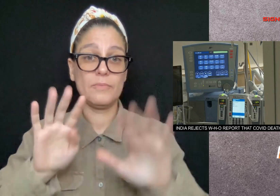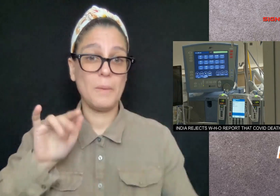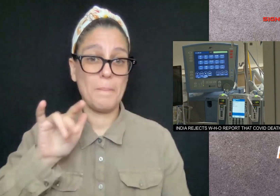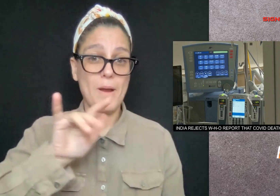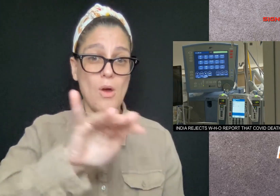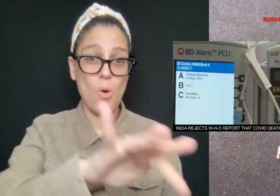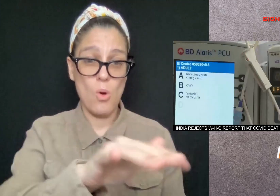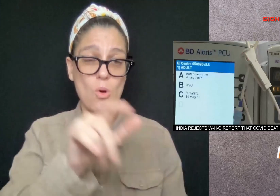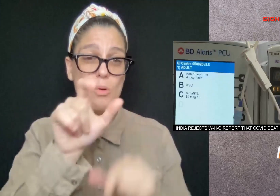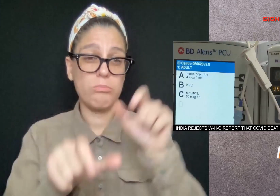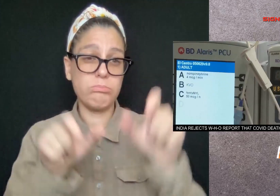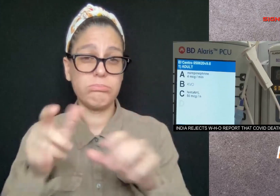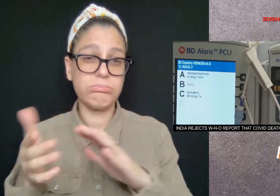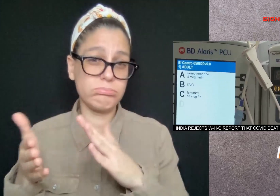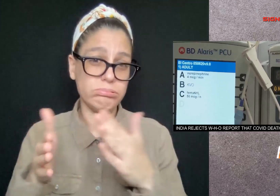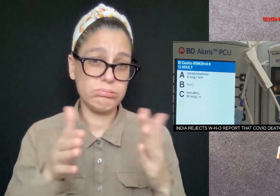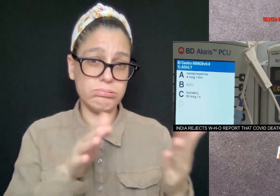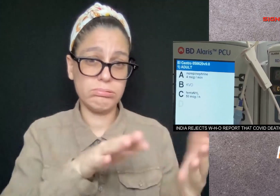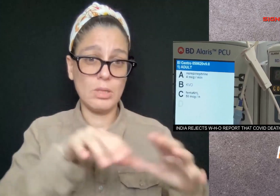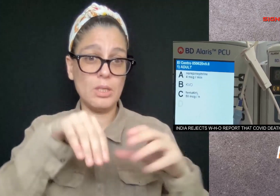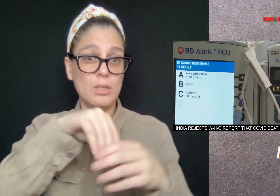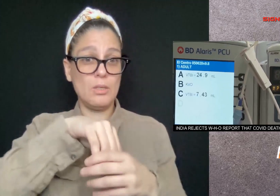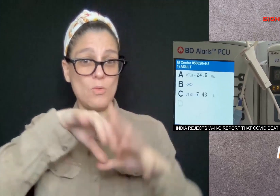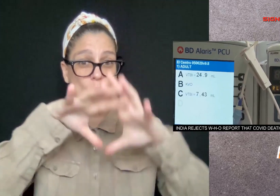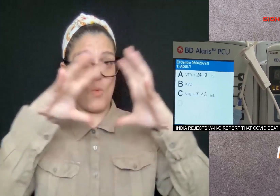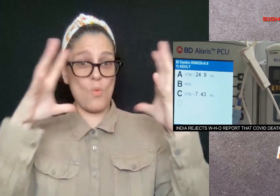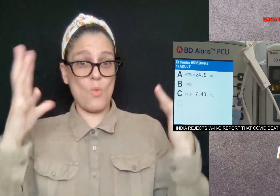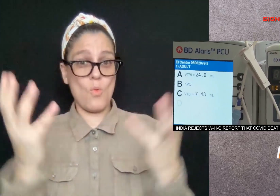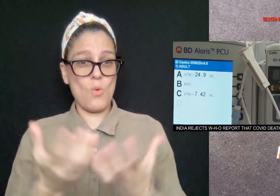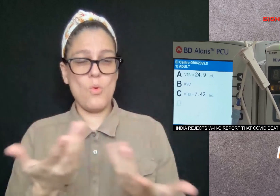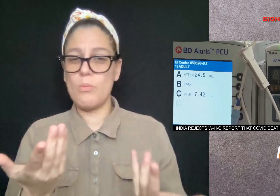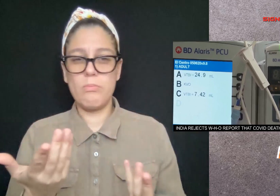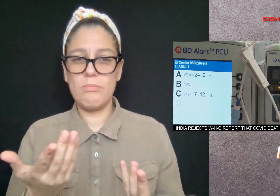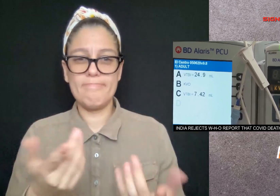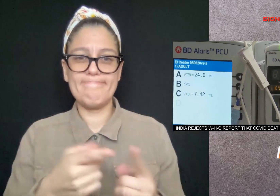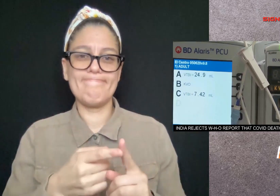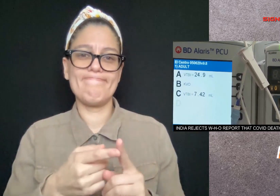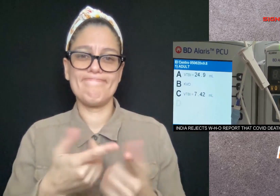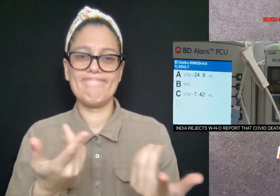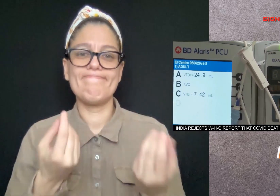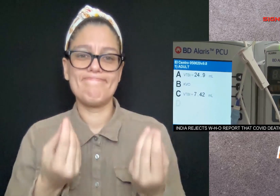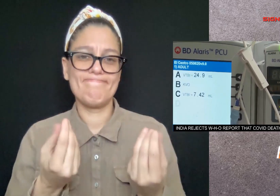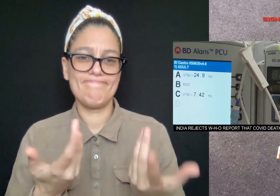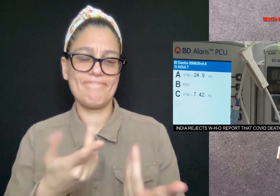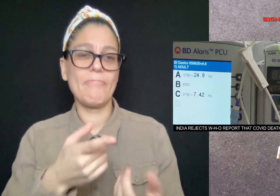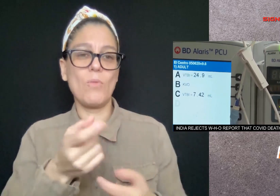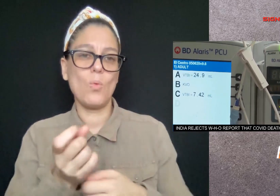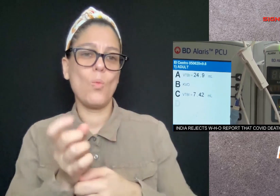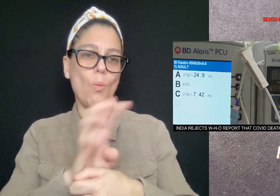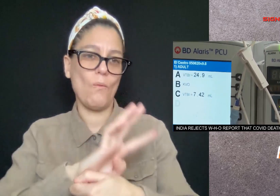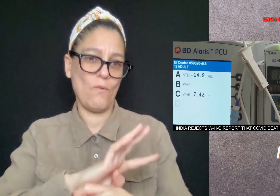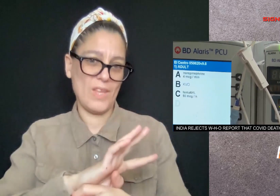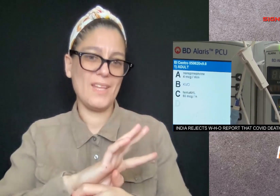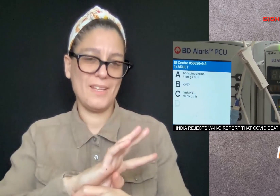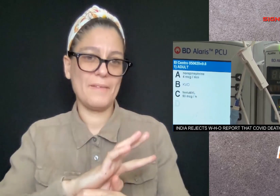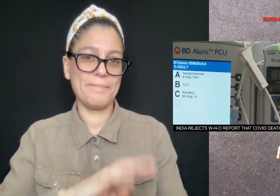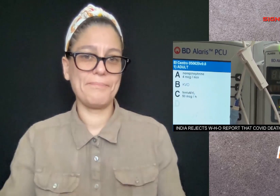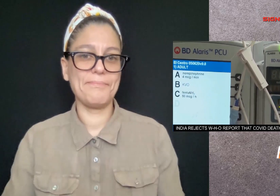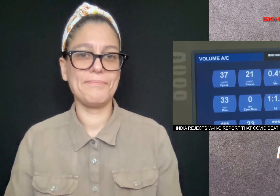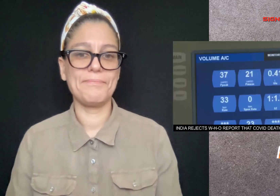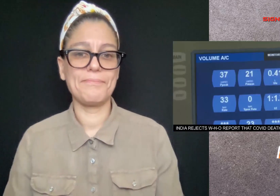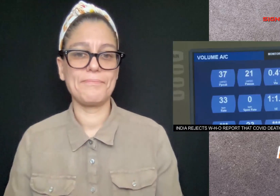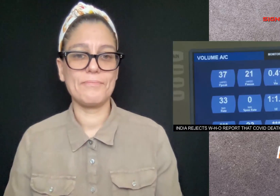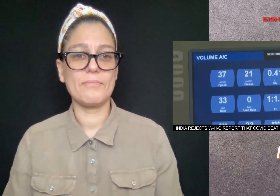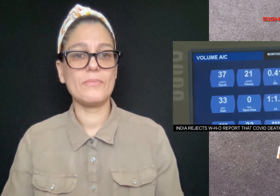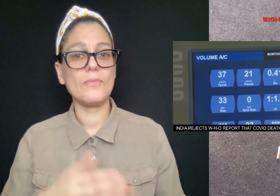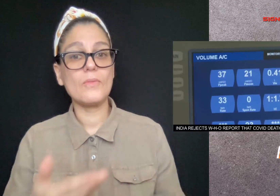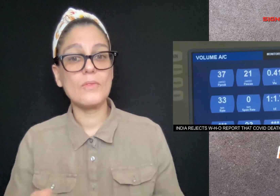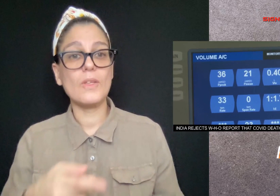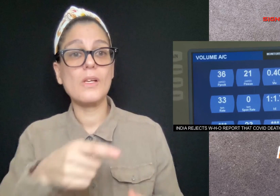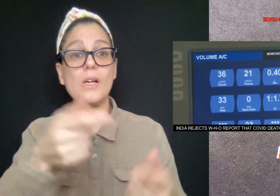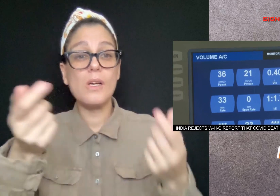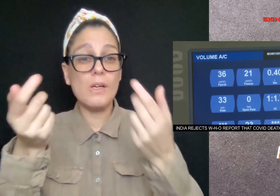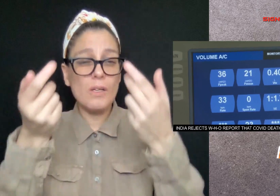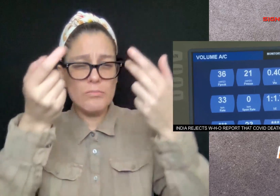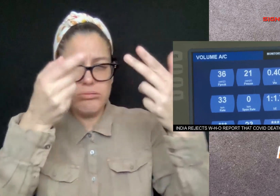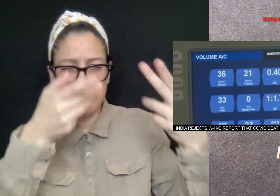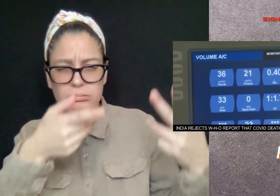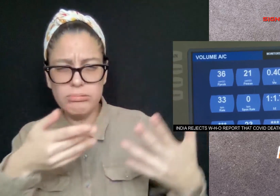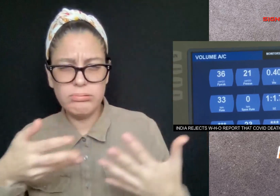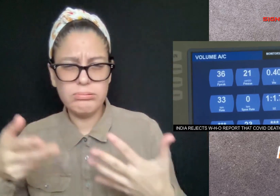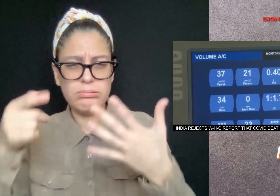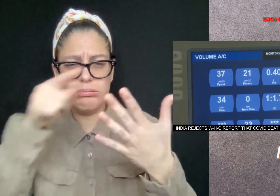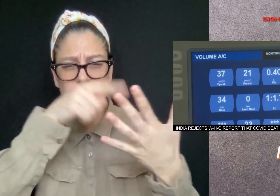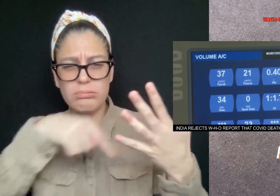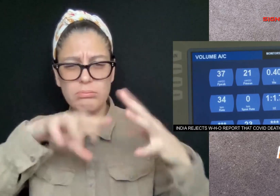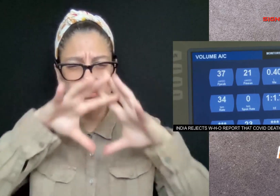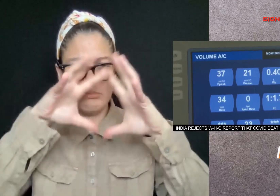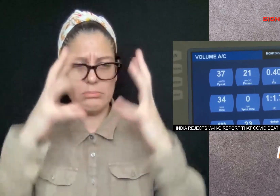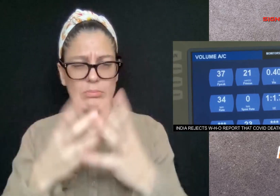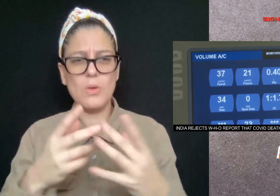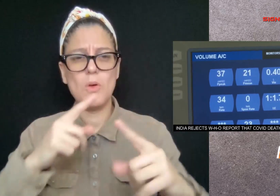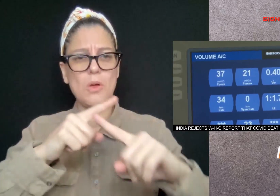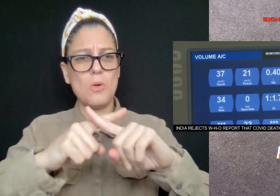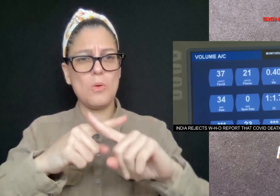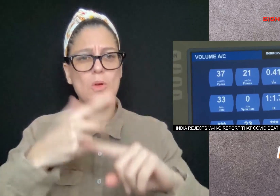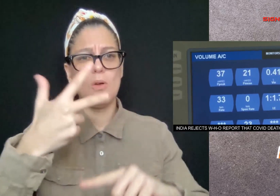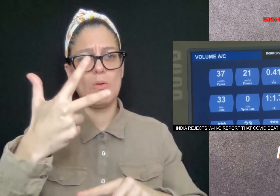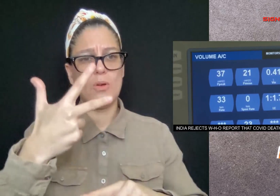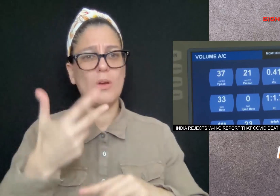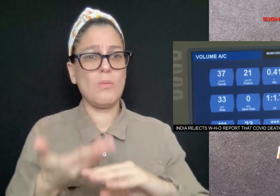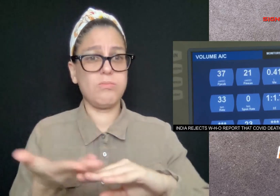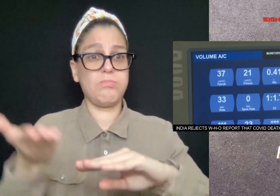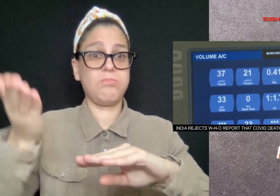according to a new estimate from the World Health Organization